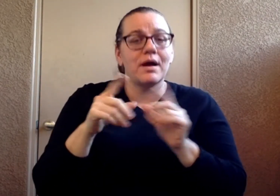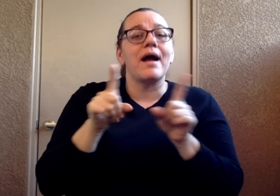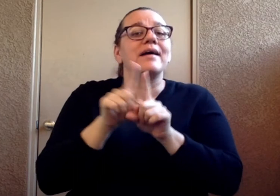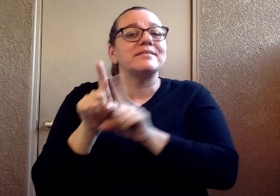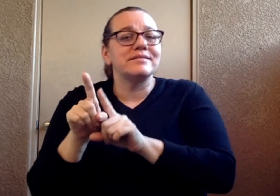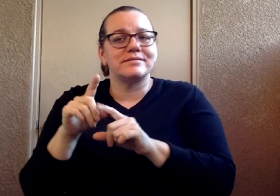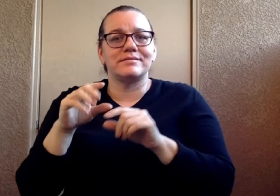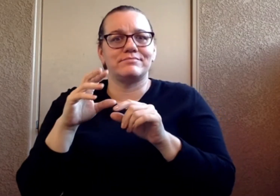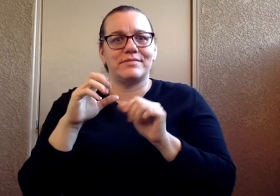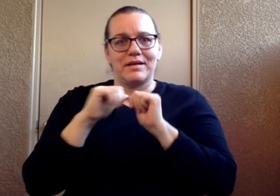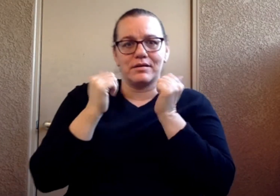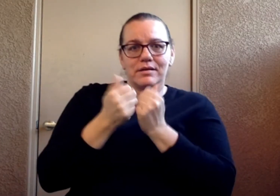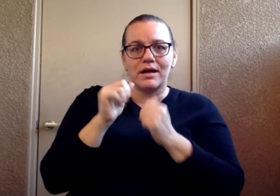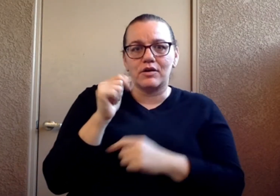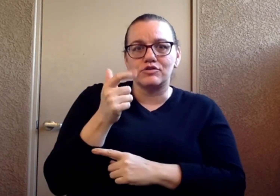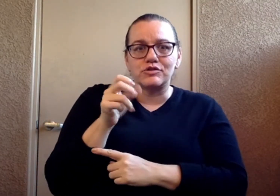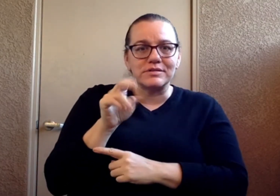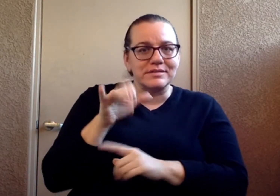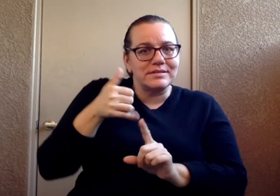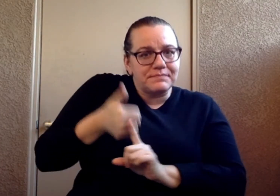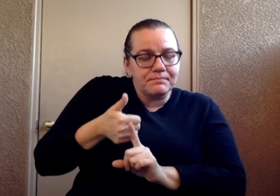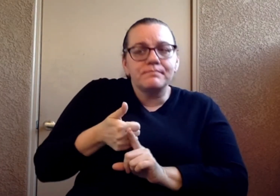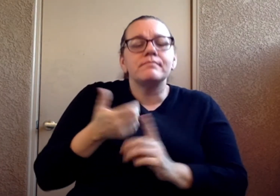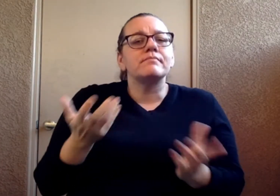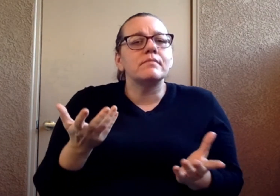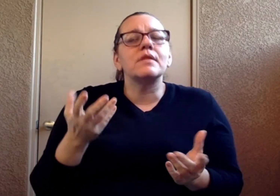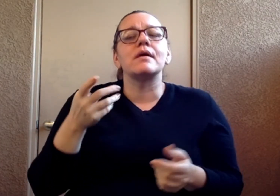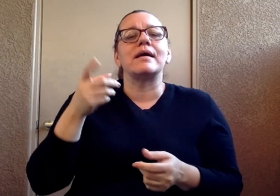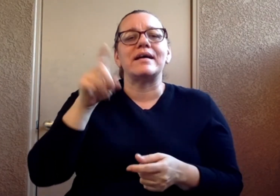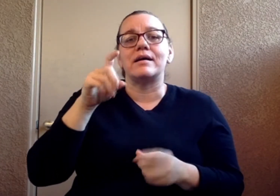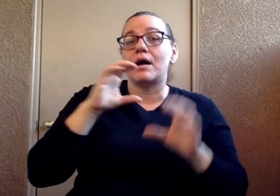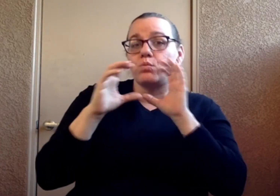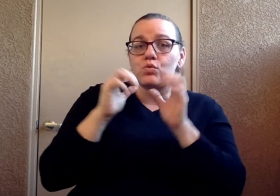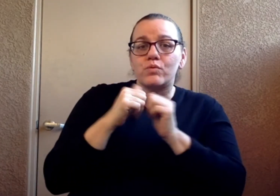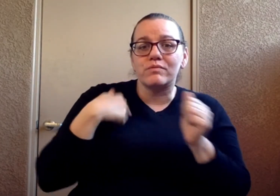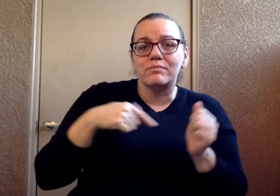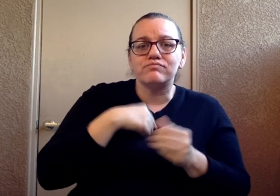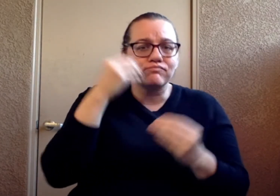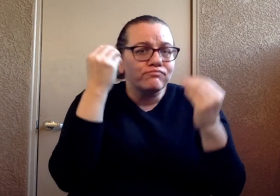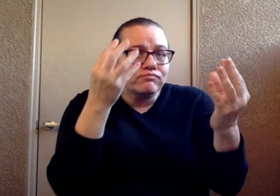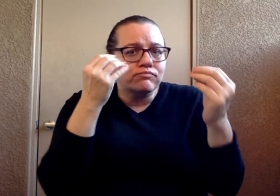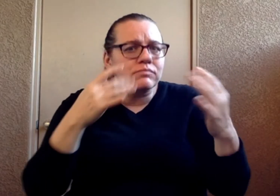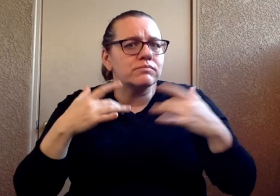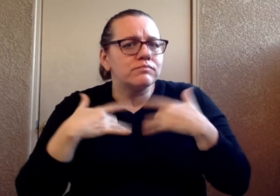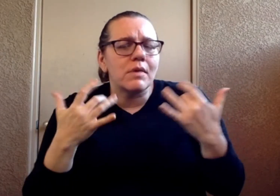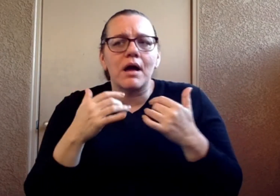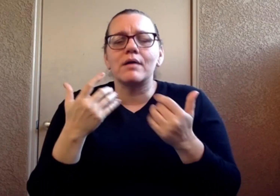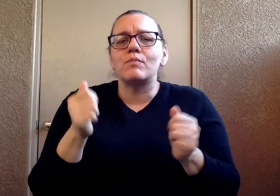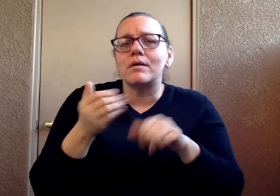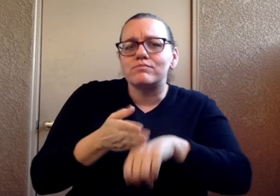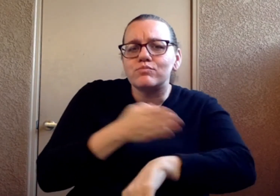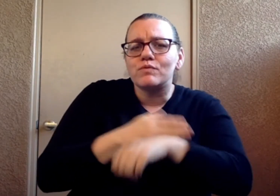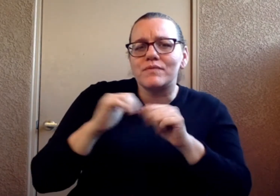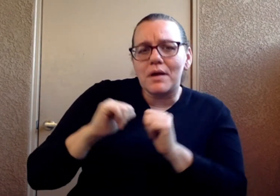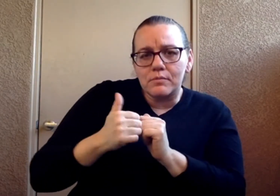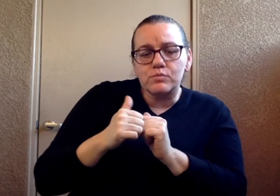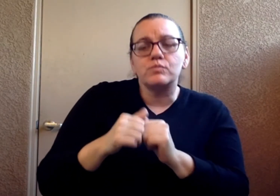and as agency itself when through communication.